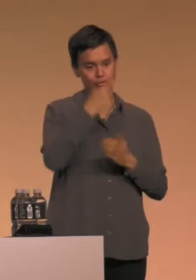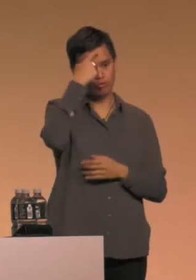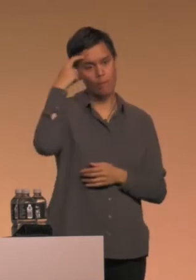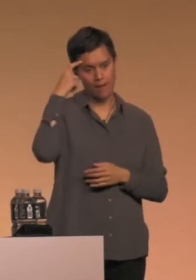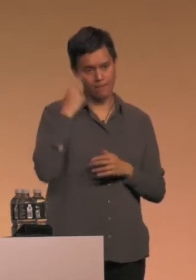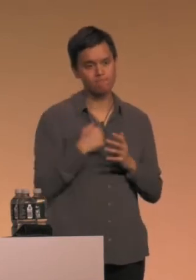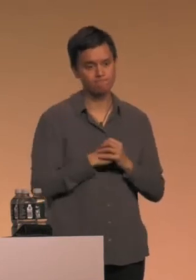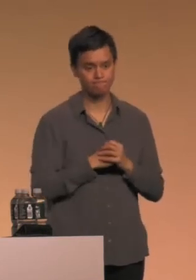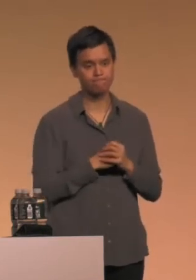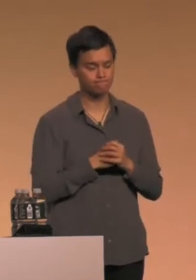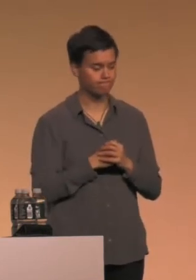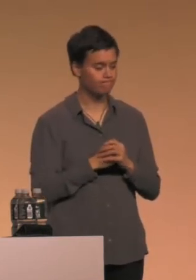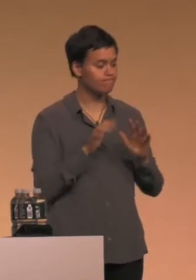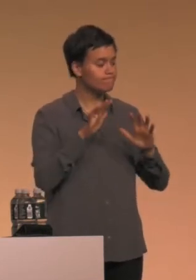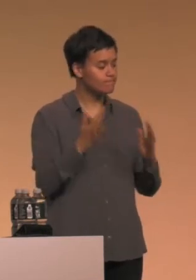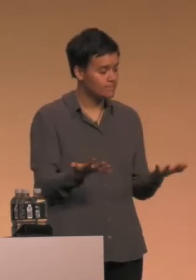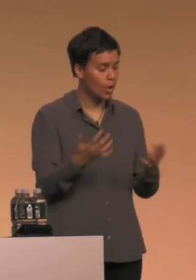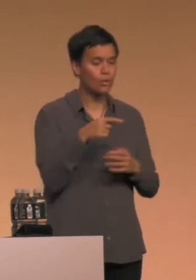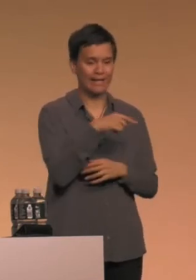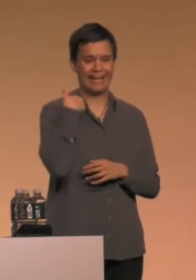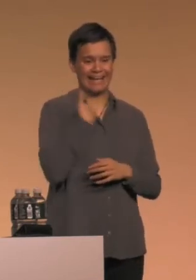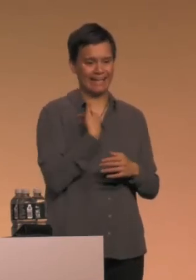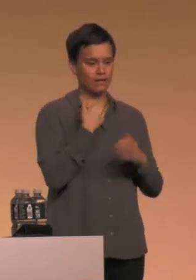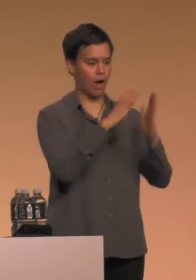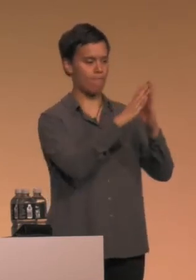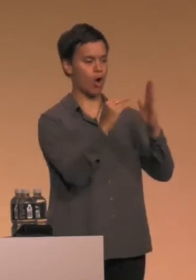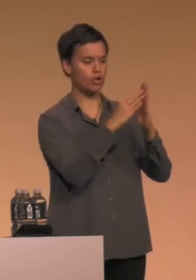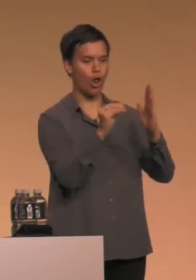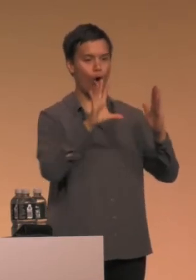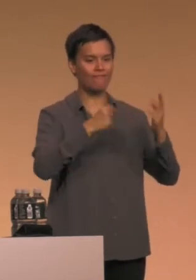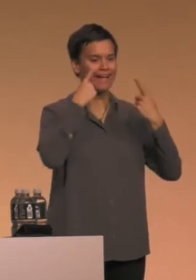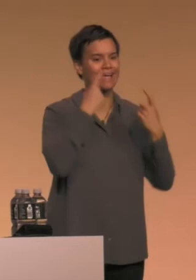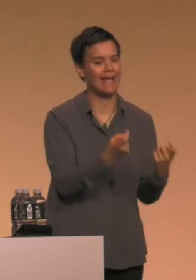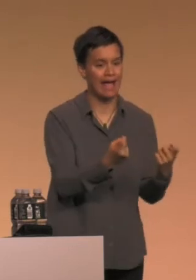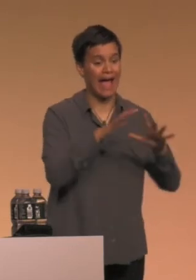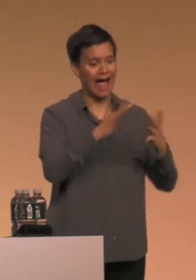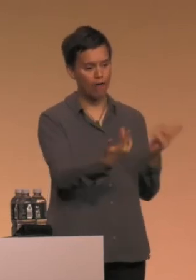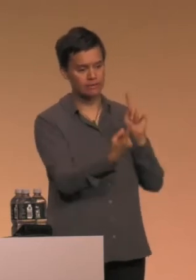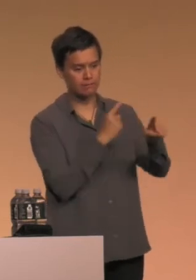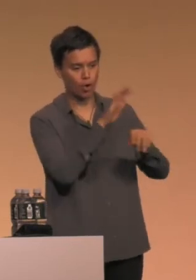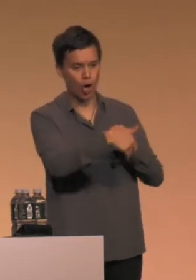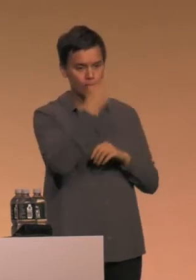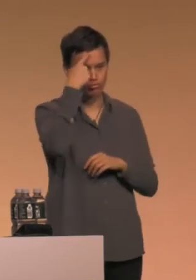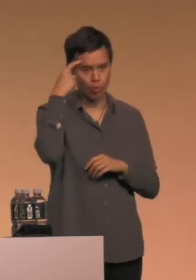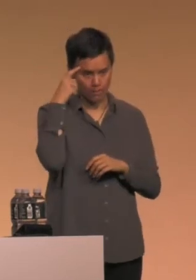So this requires a care model informed by evidence about responses to trauma. So providing trauma-informed care,